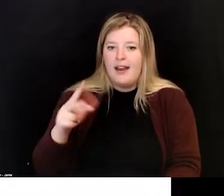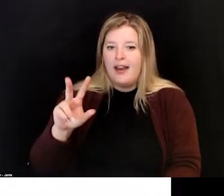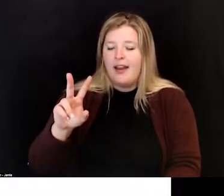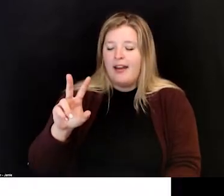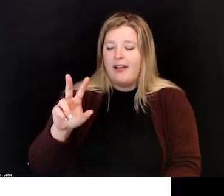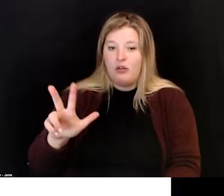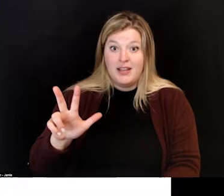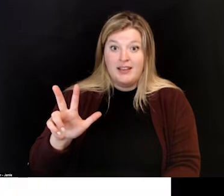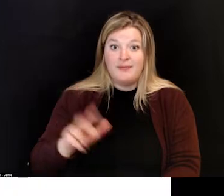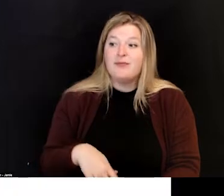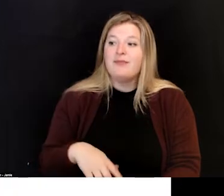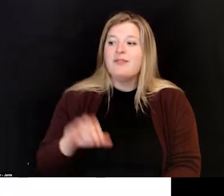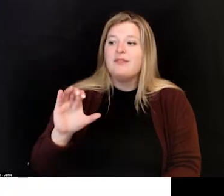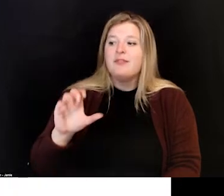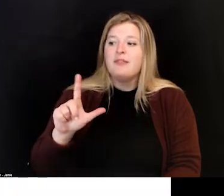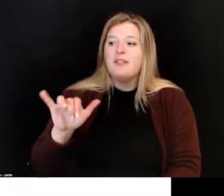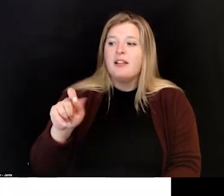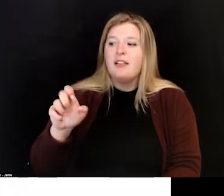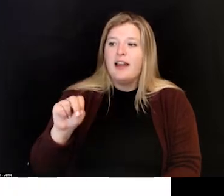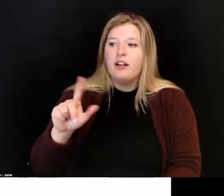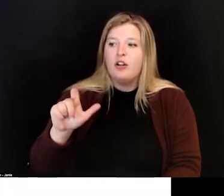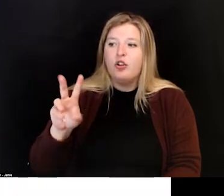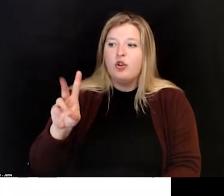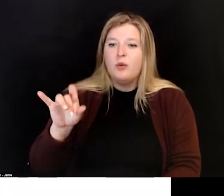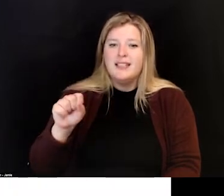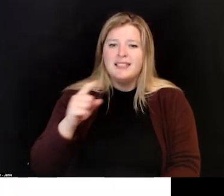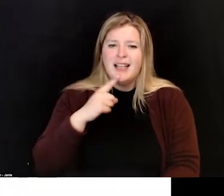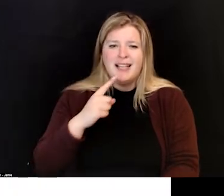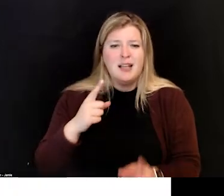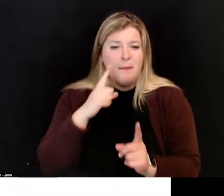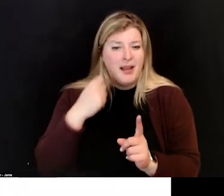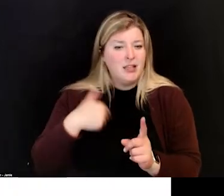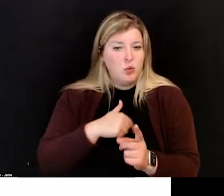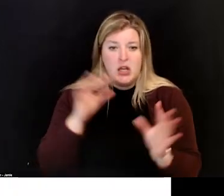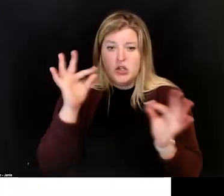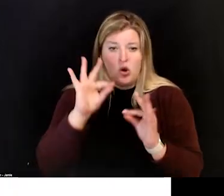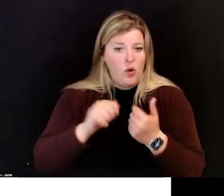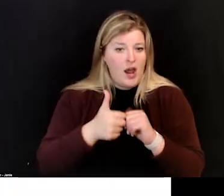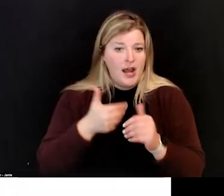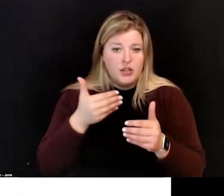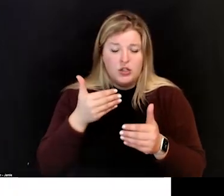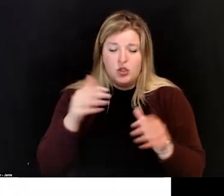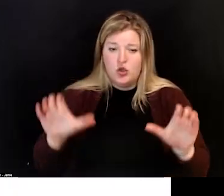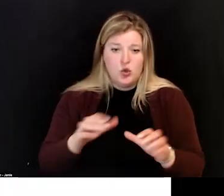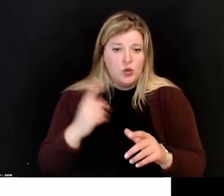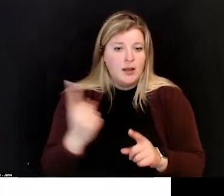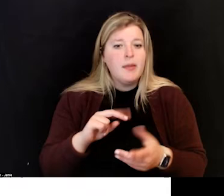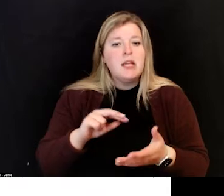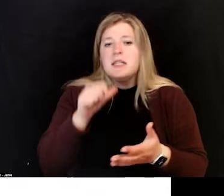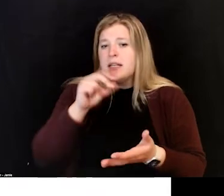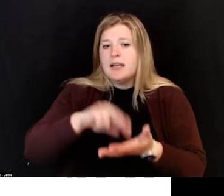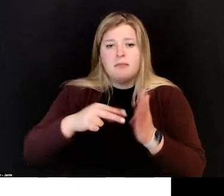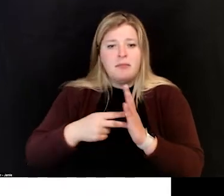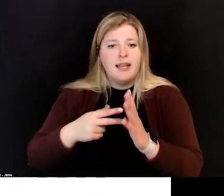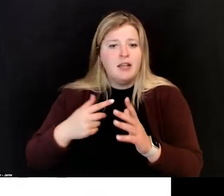Clayton Lewis has said, "Just because we don't know how to do something doesn't mean it can't be done." And again, this is a quote, we hear in the Guidelines